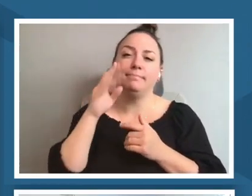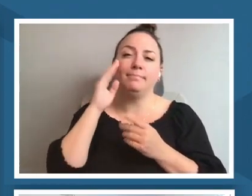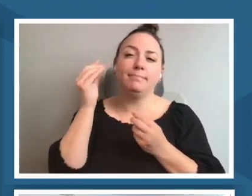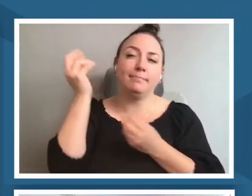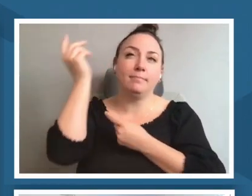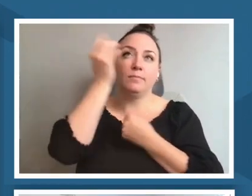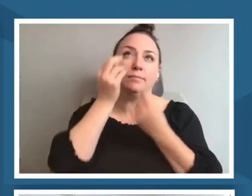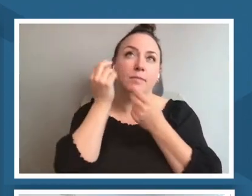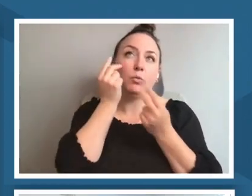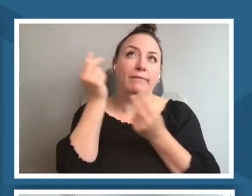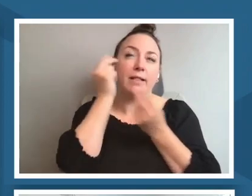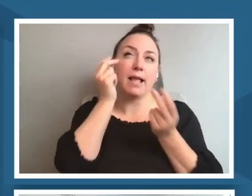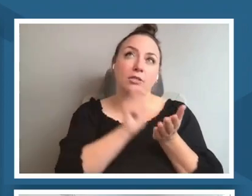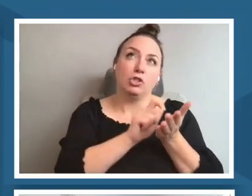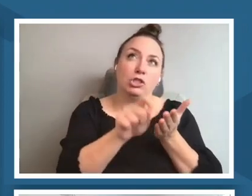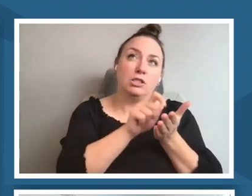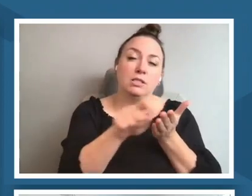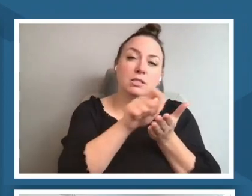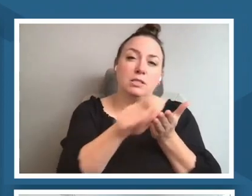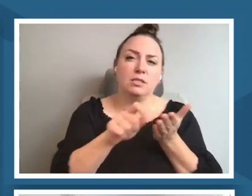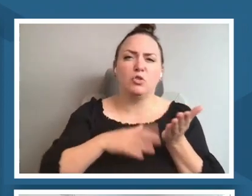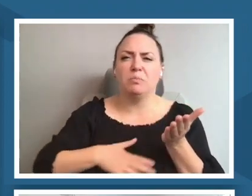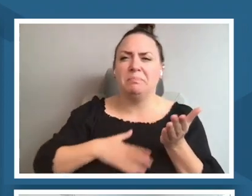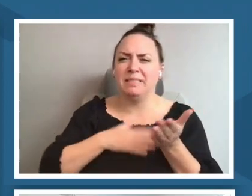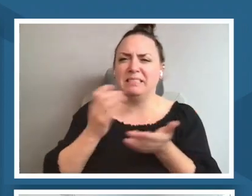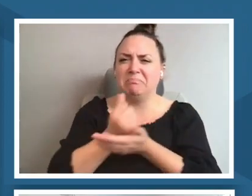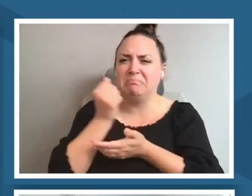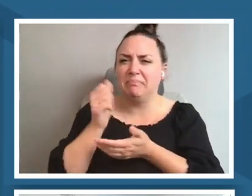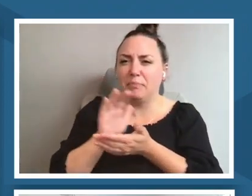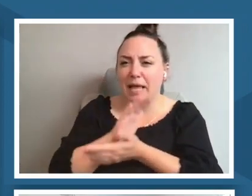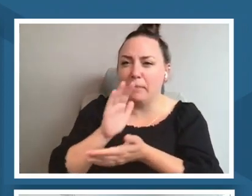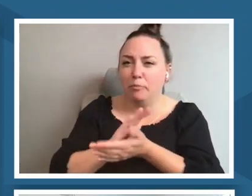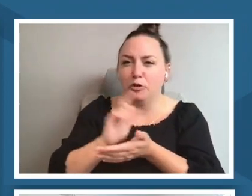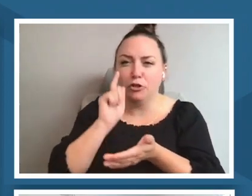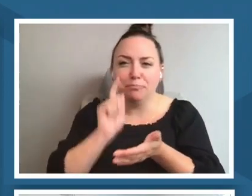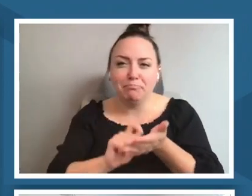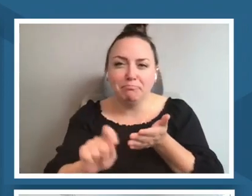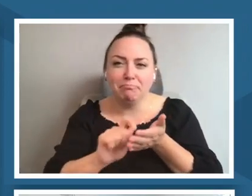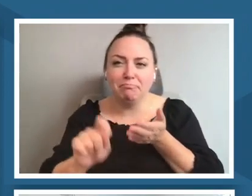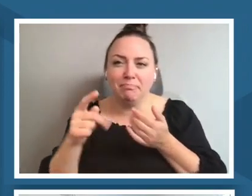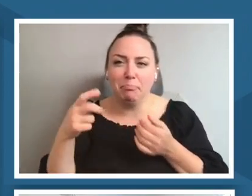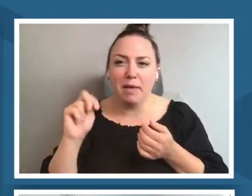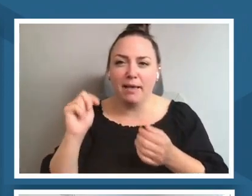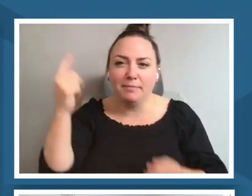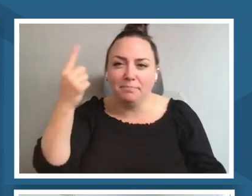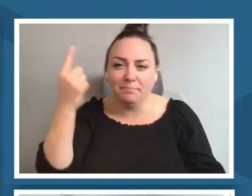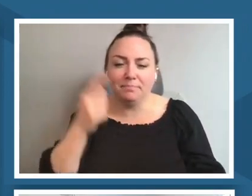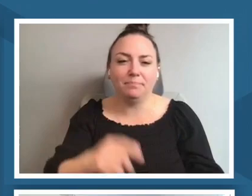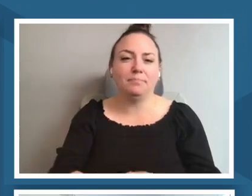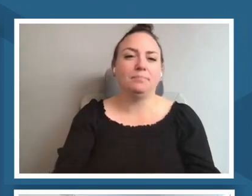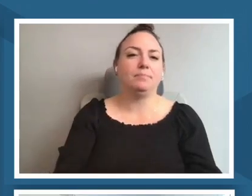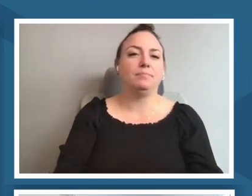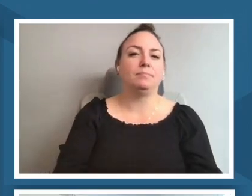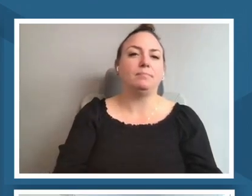so please have a paper and something to write with andy